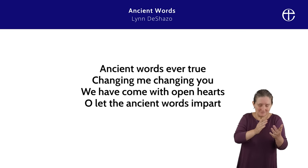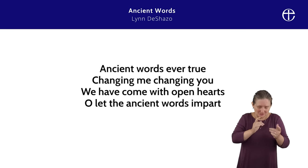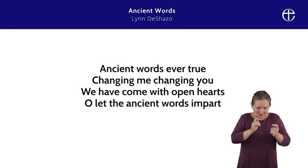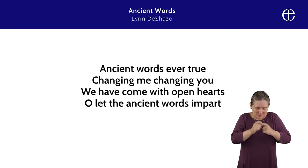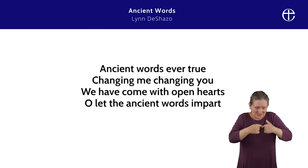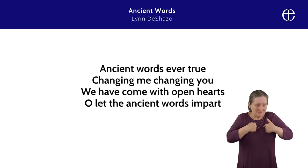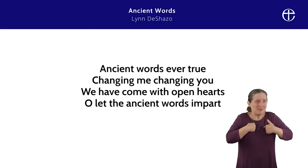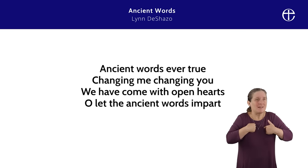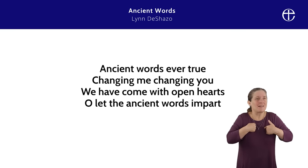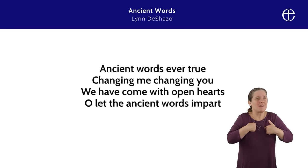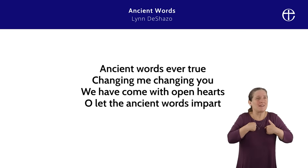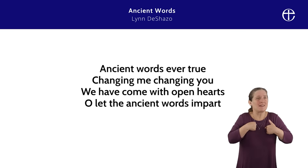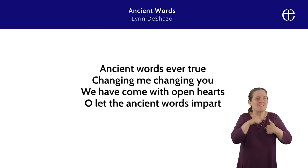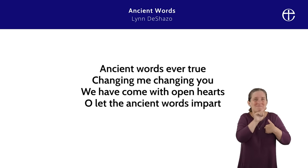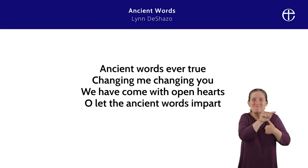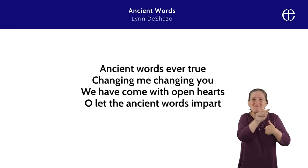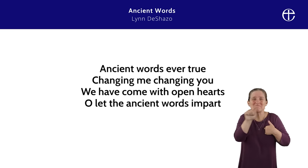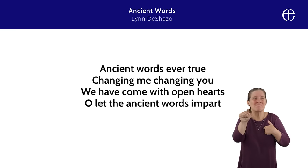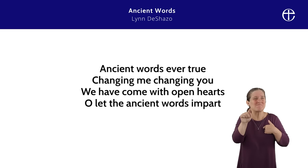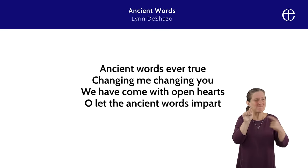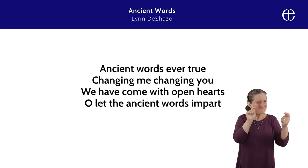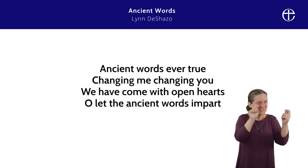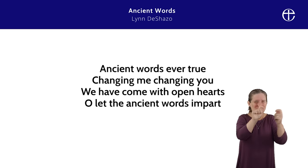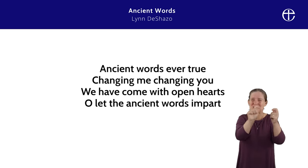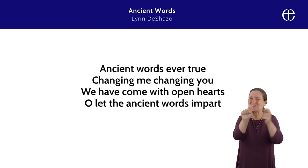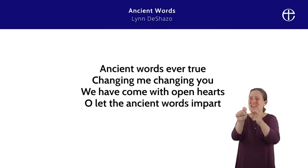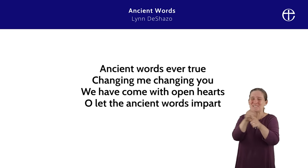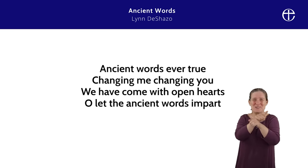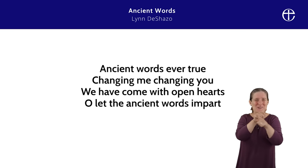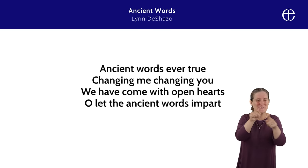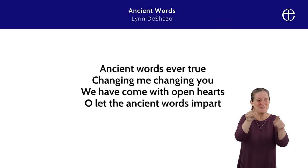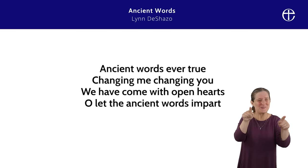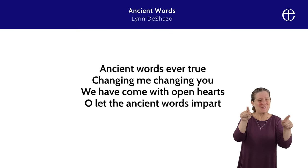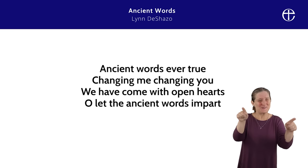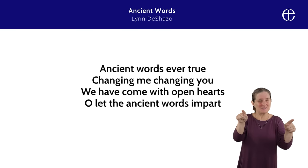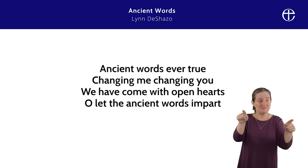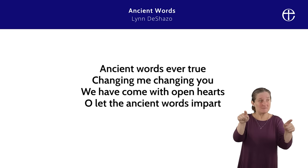Changing me and changing you